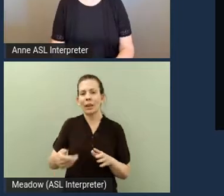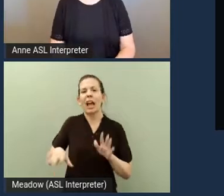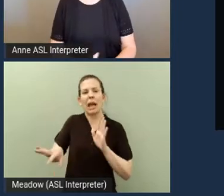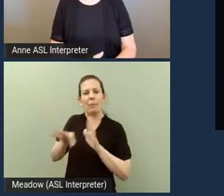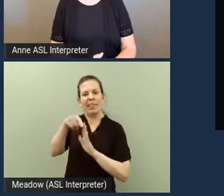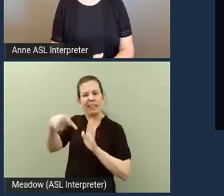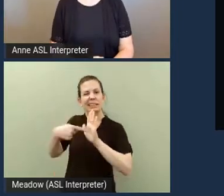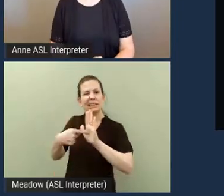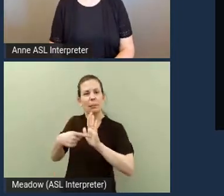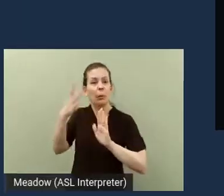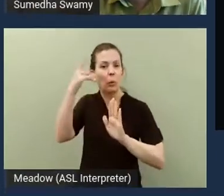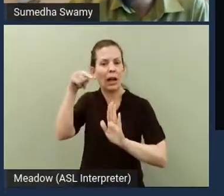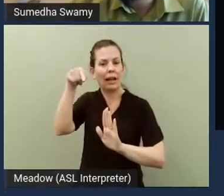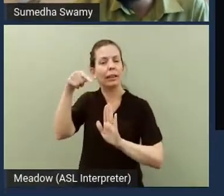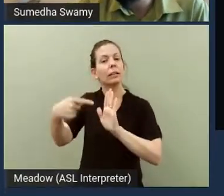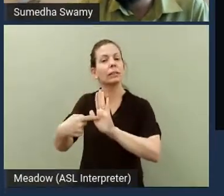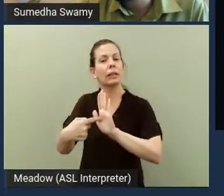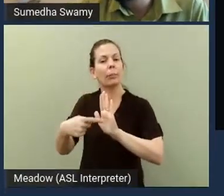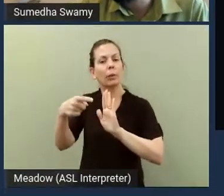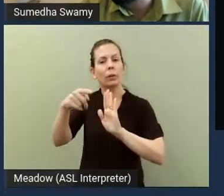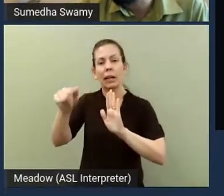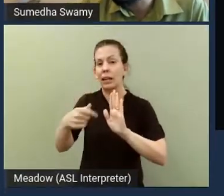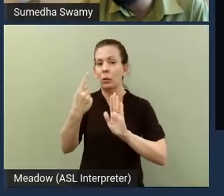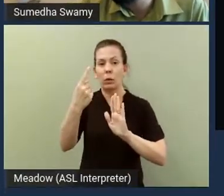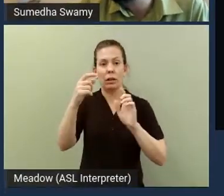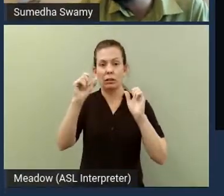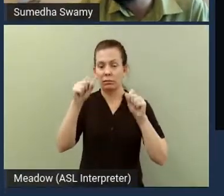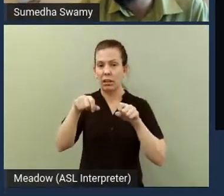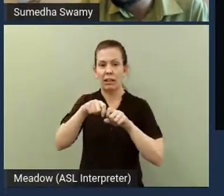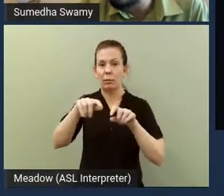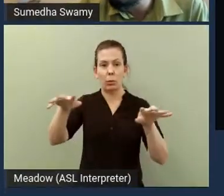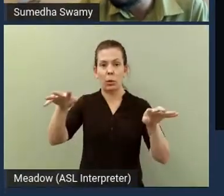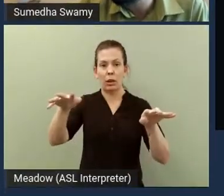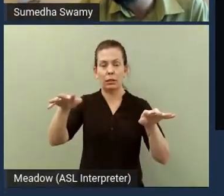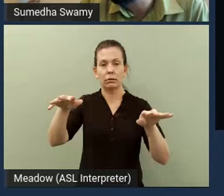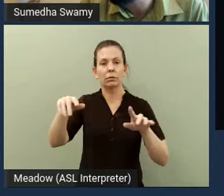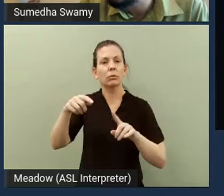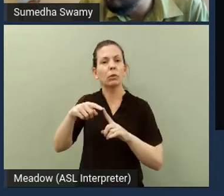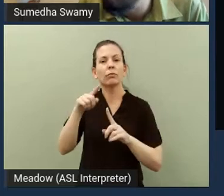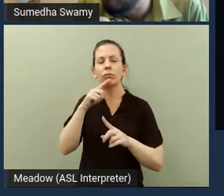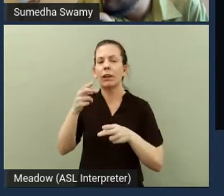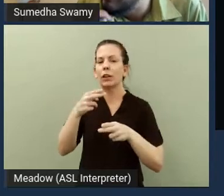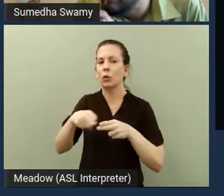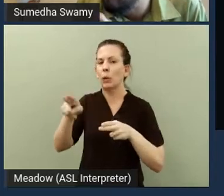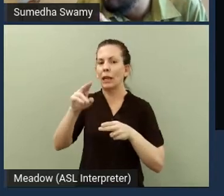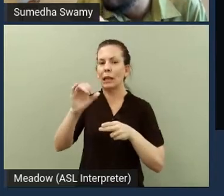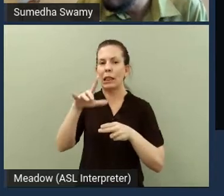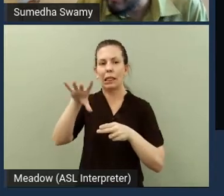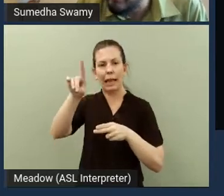an example that anybody can actually deploy through a very, very quick cloud formation template.